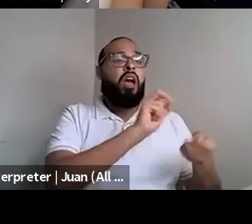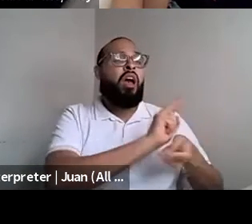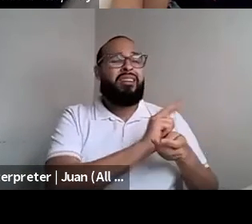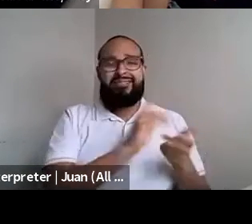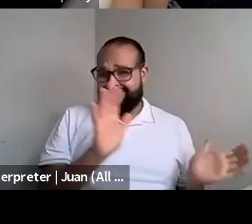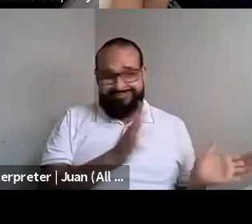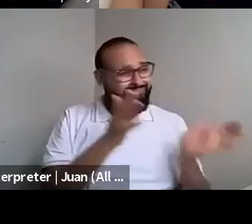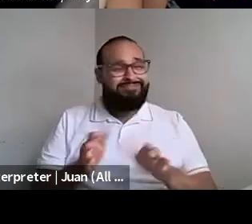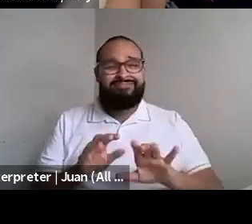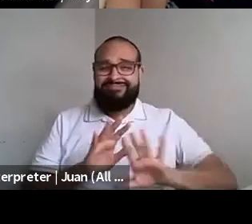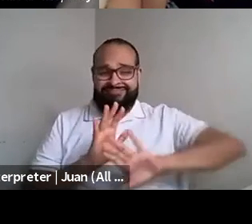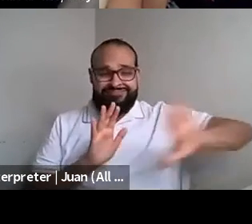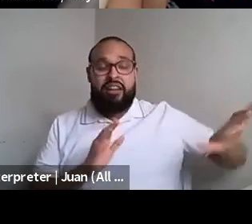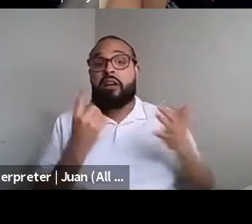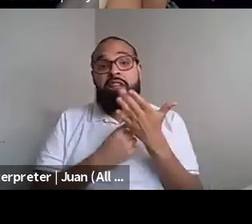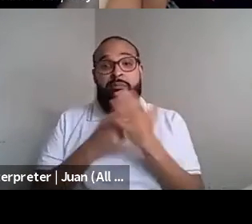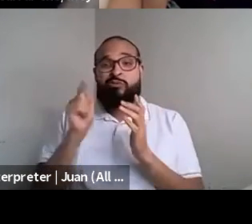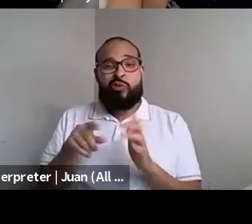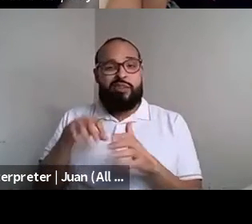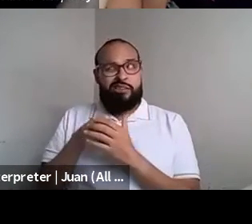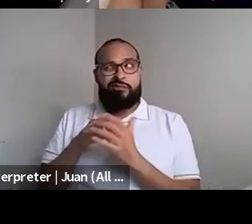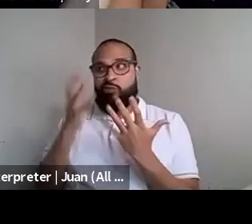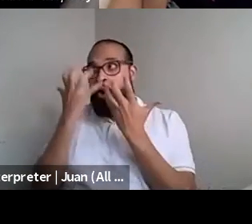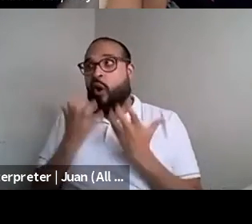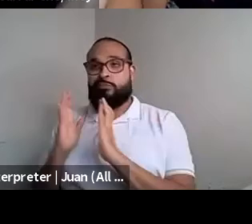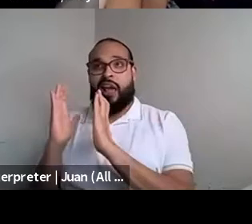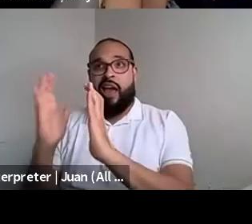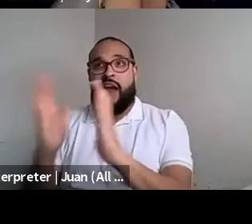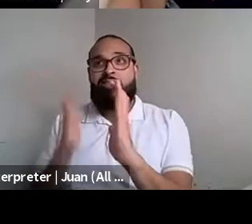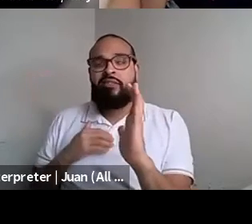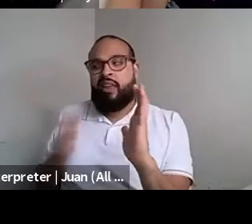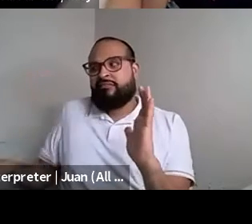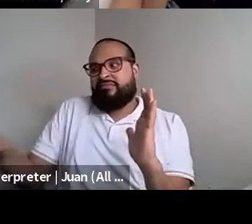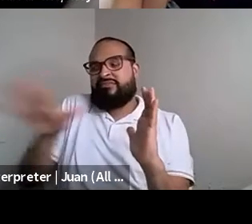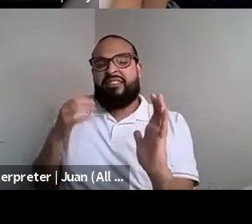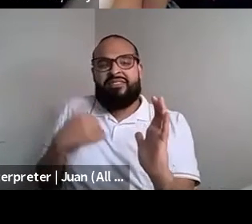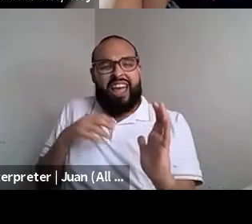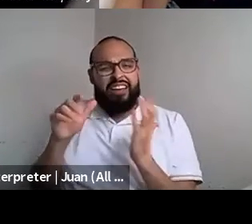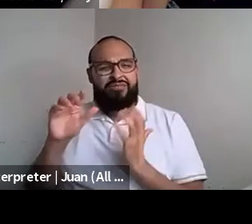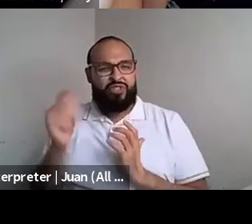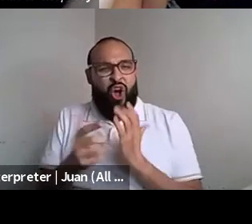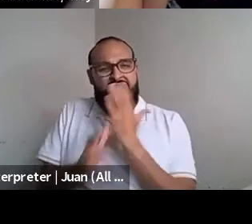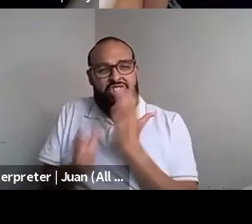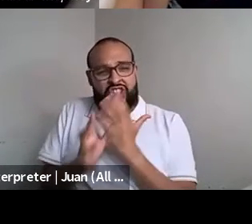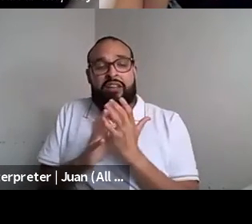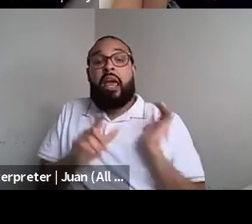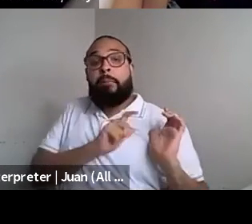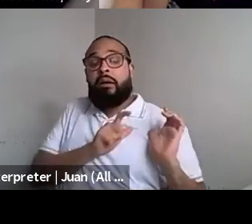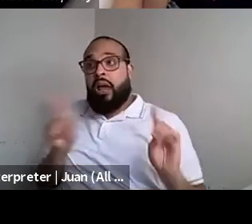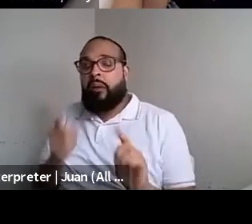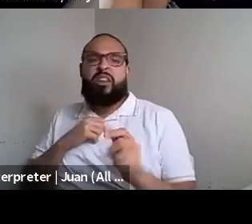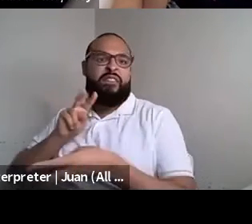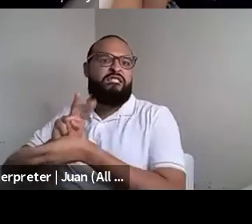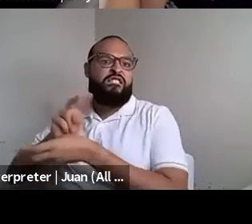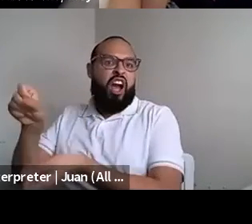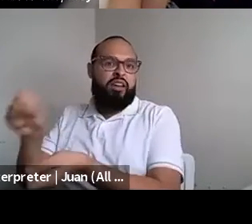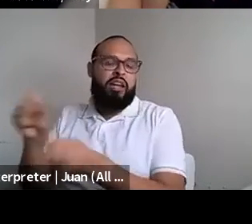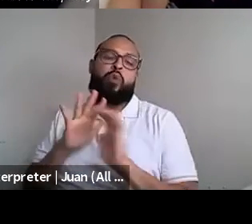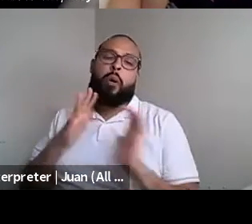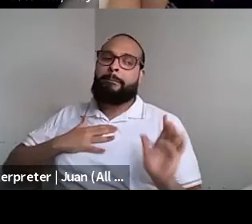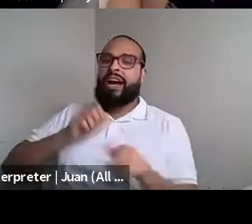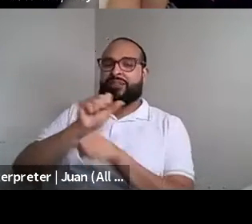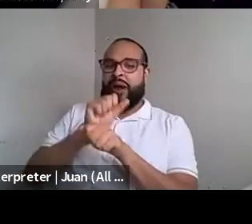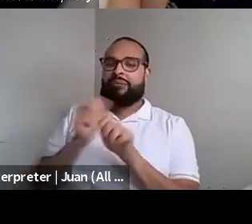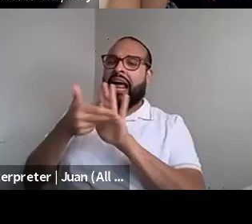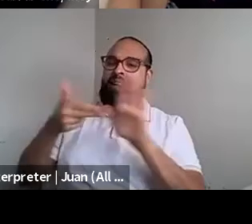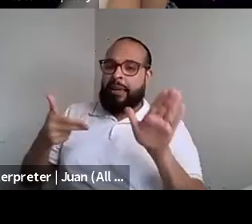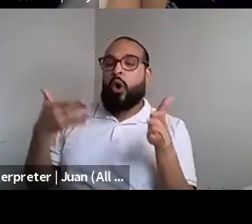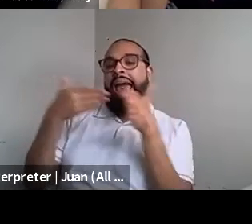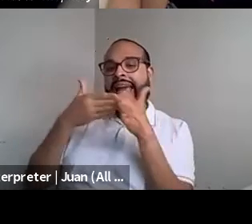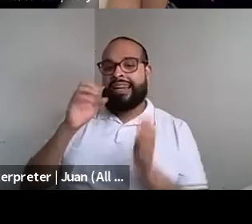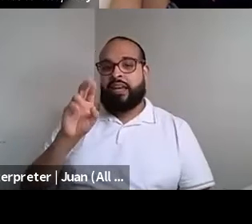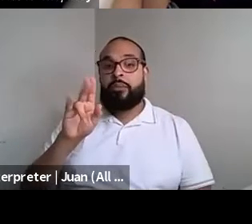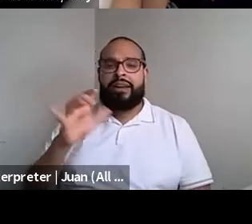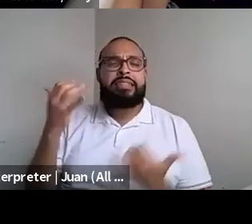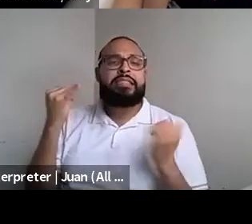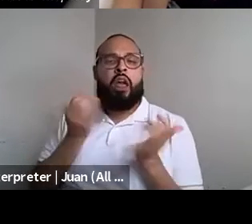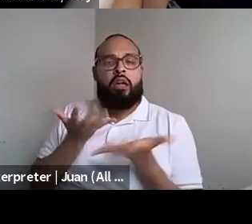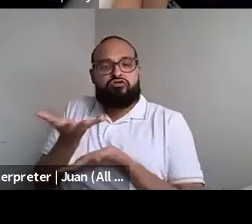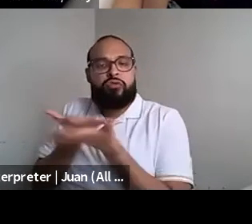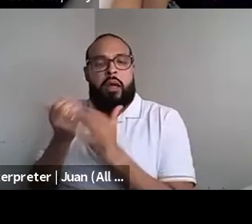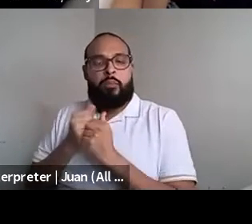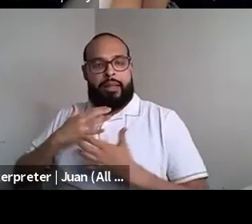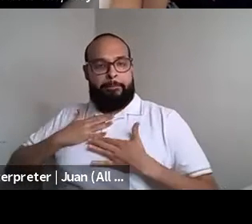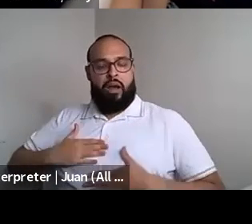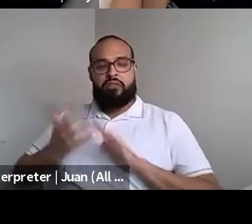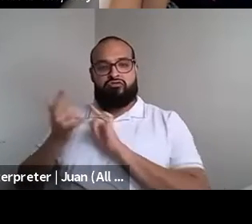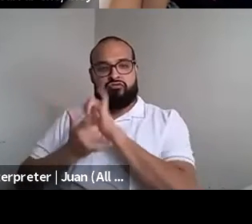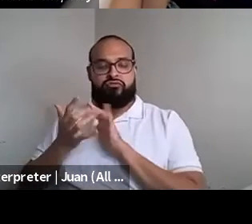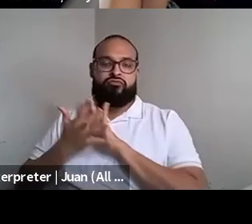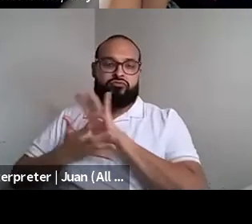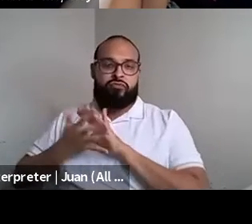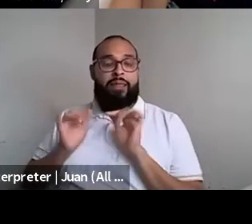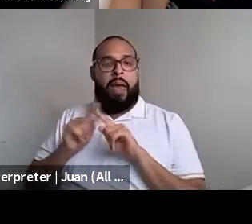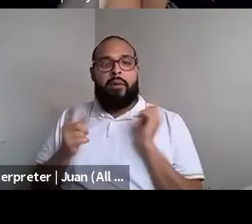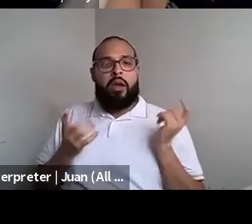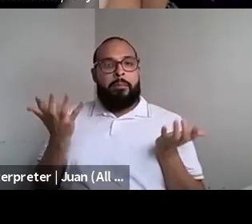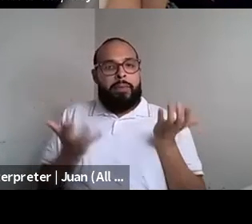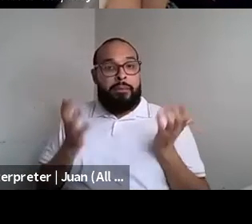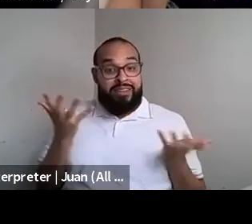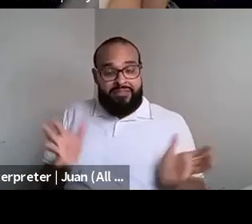Brontez Purnell: And you might fall in dog shit and then the police come, you know, so I I I classify my work is anti erotic we're still have and relating to the body, but it may or may not be something you want to jerk off to once I finish telling you about it.